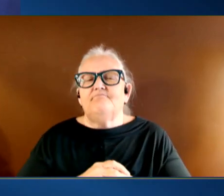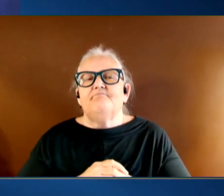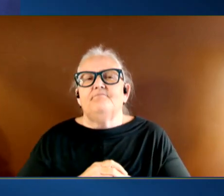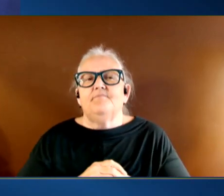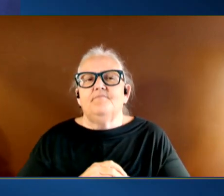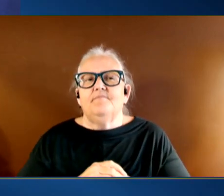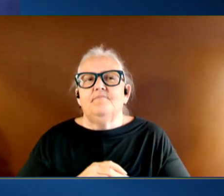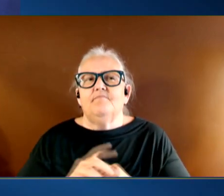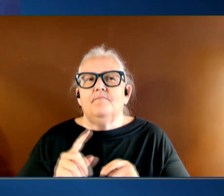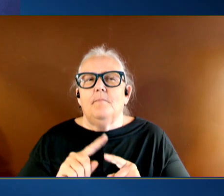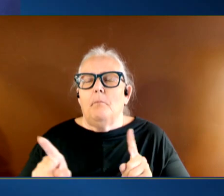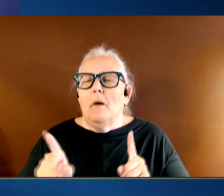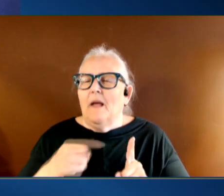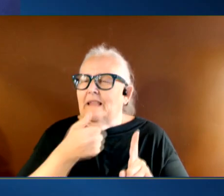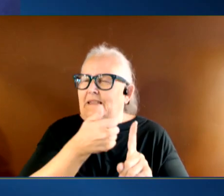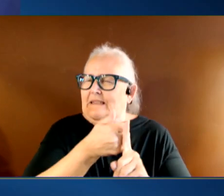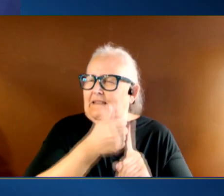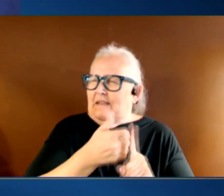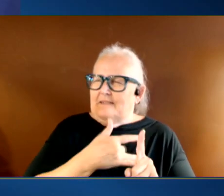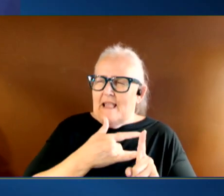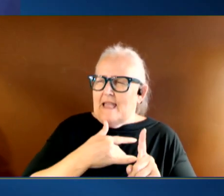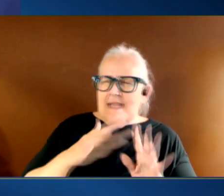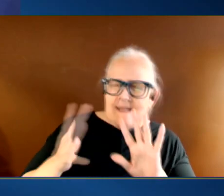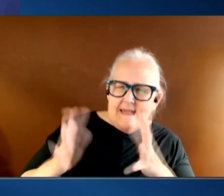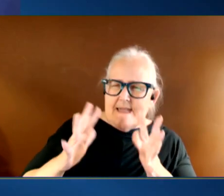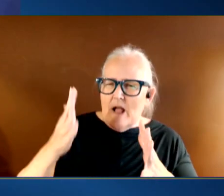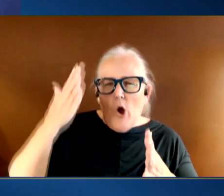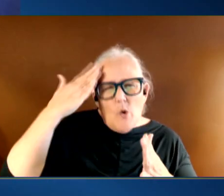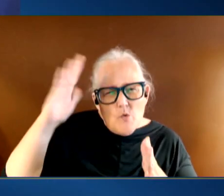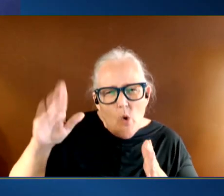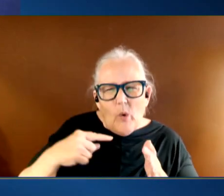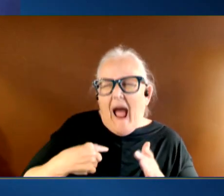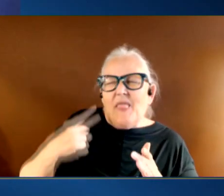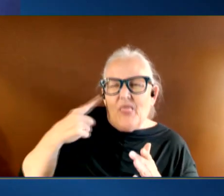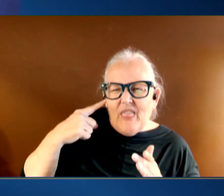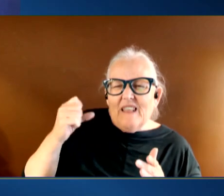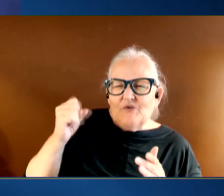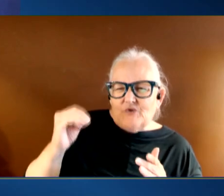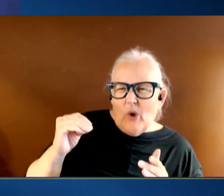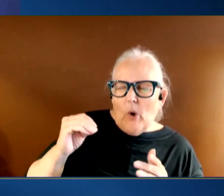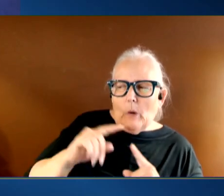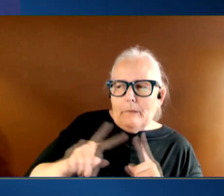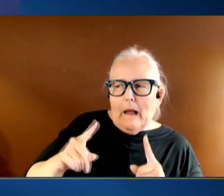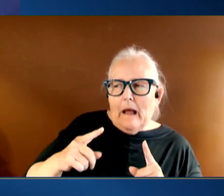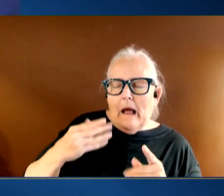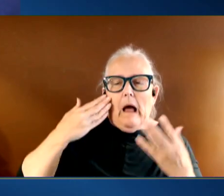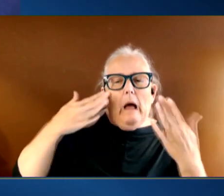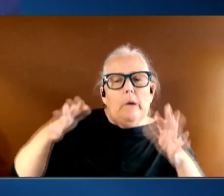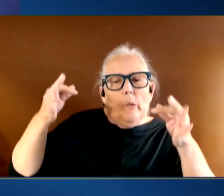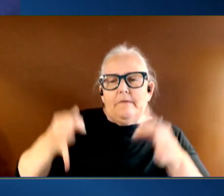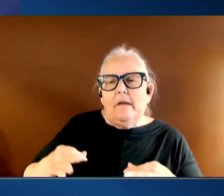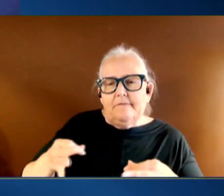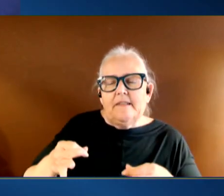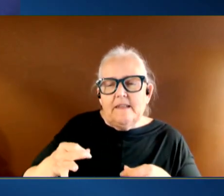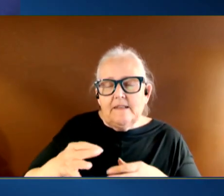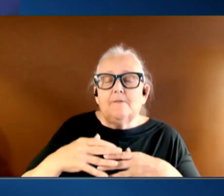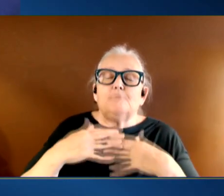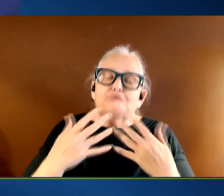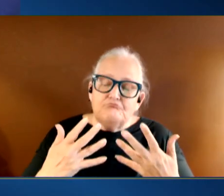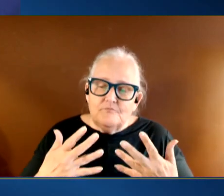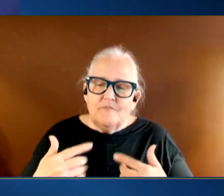had trait. He said, "I think I do, but I'm not 100 percent sure." I knew I had it. And,